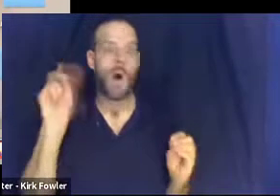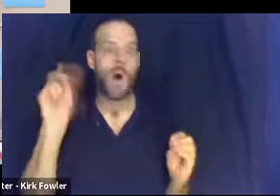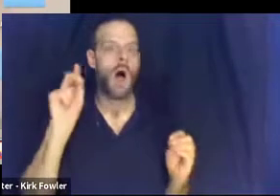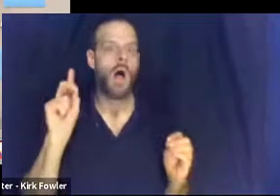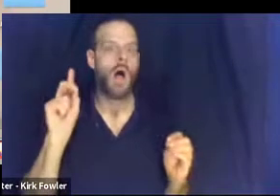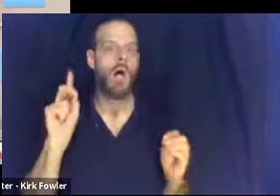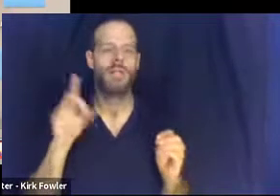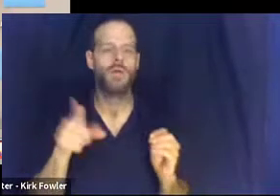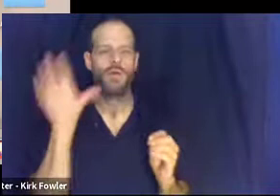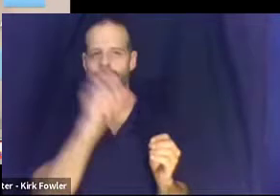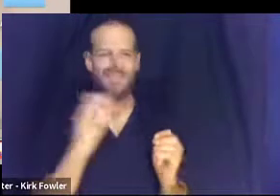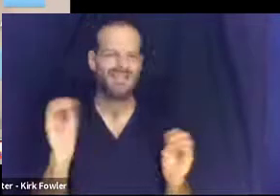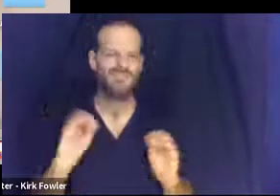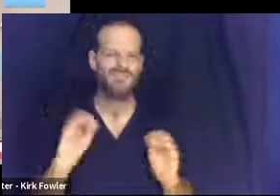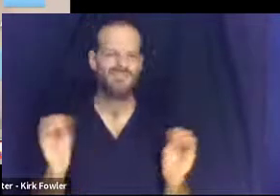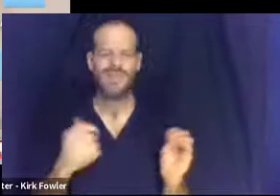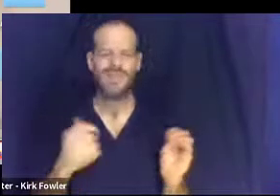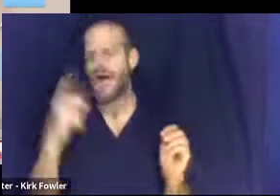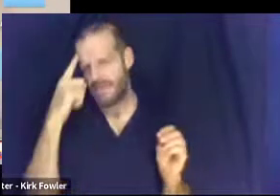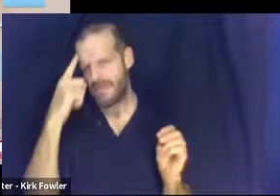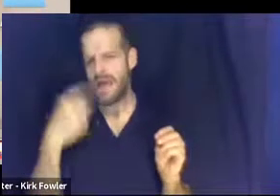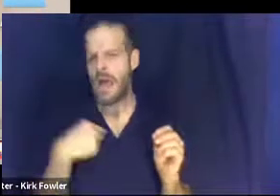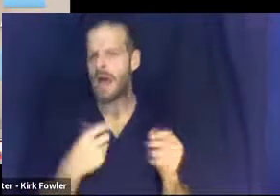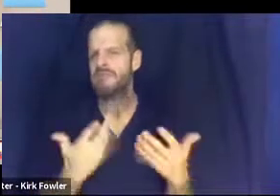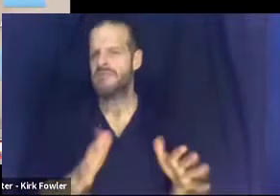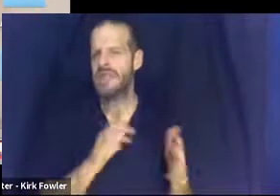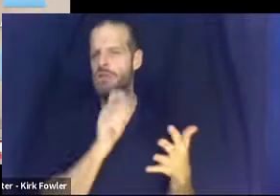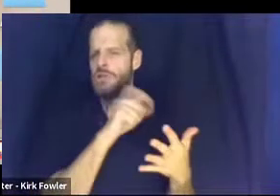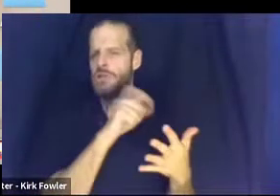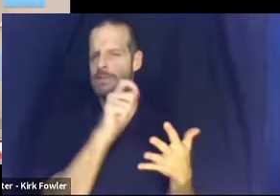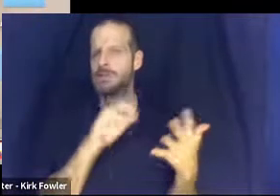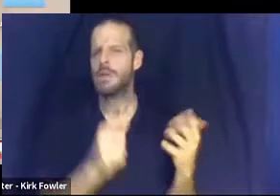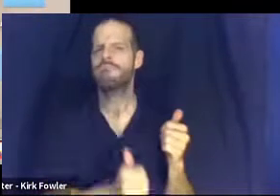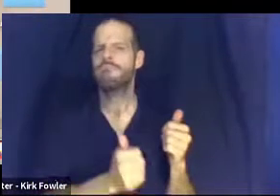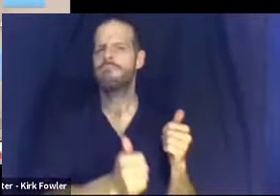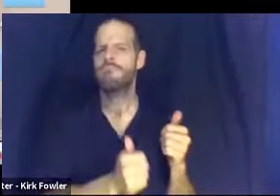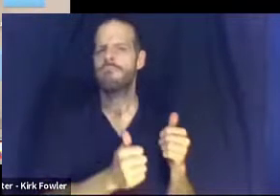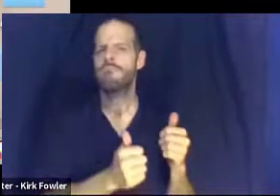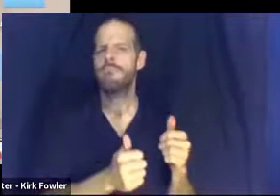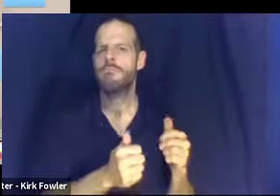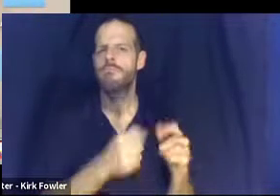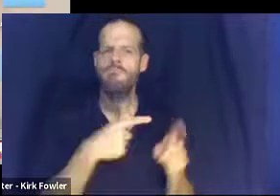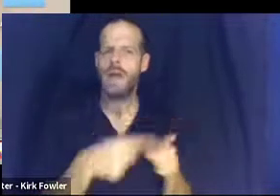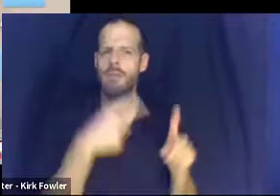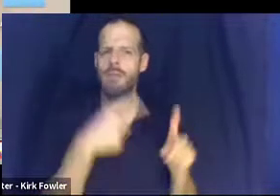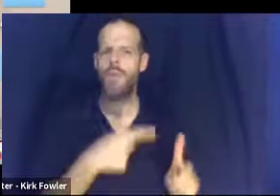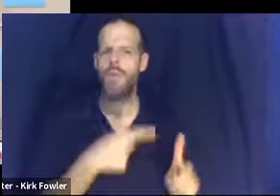I think hopefully I got through the main points. There's this little page on visual and tactile modifications to sign,